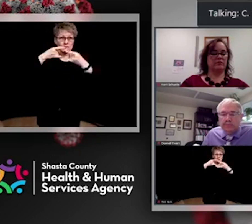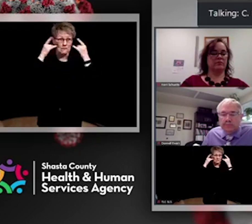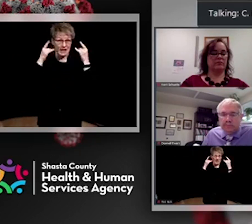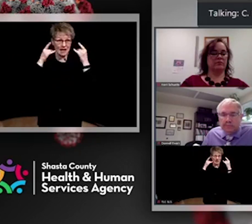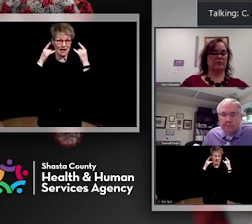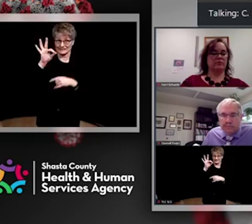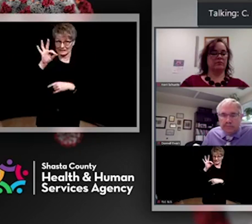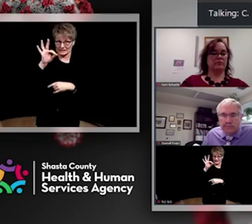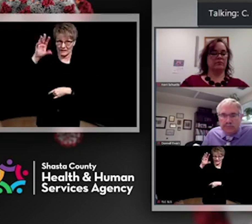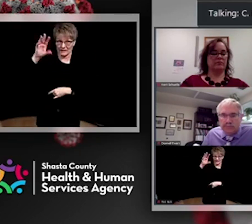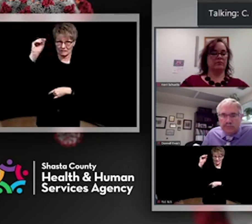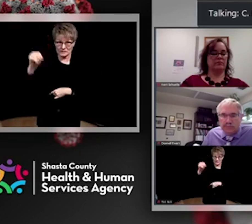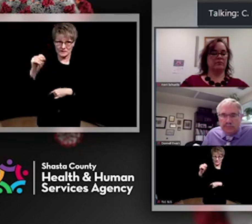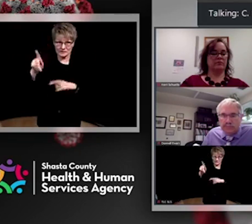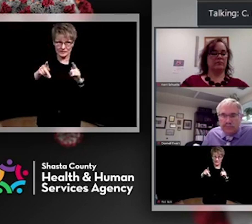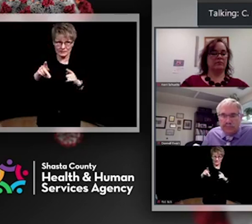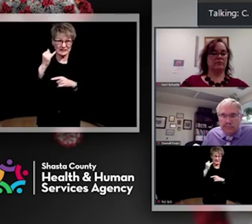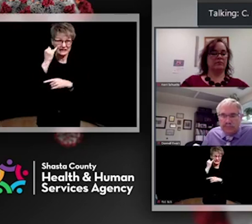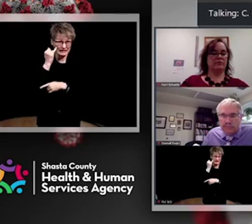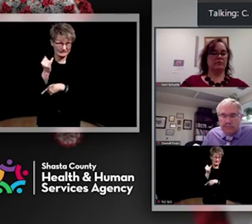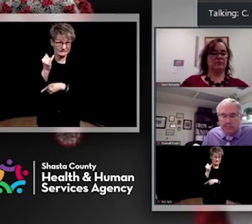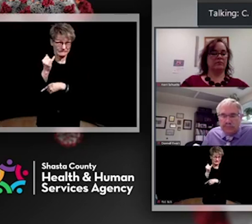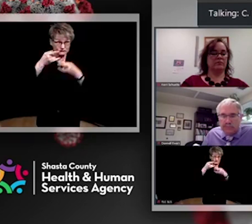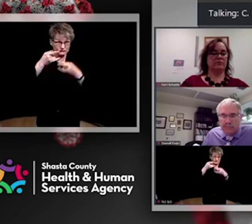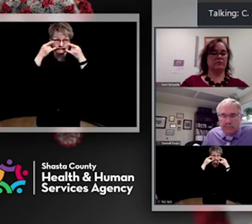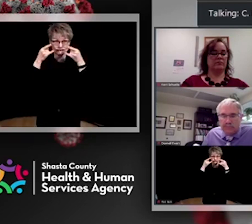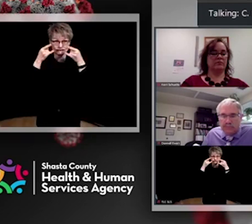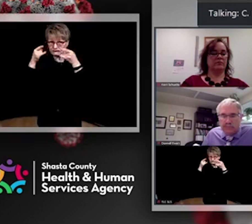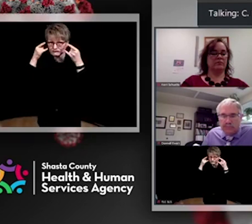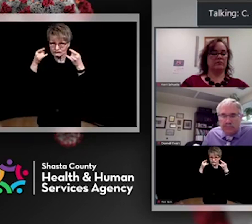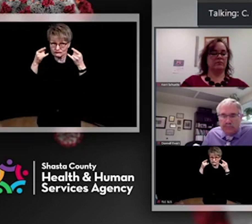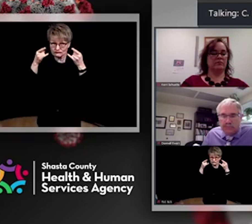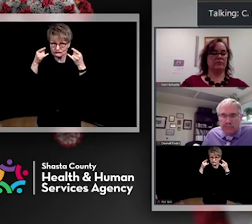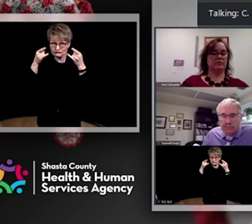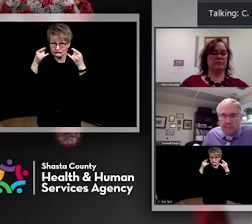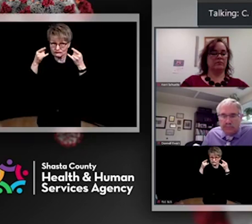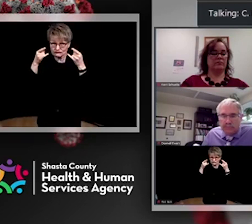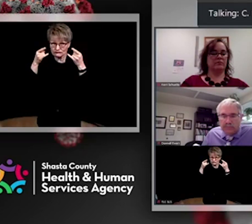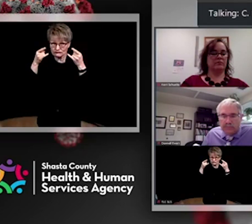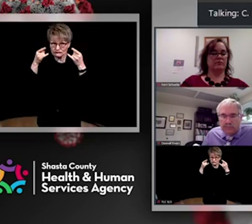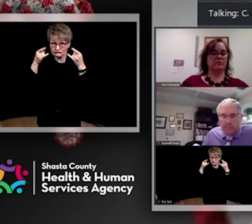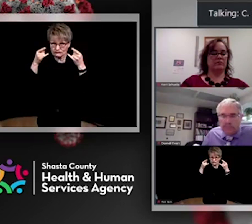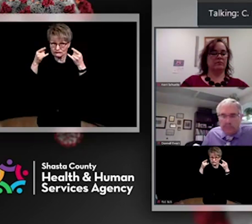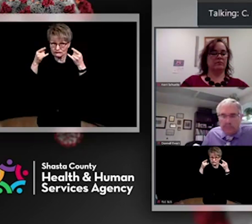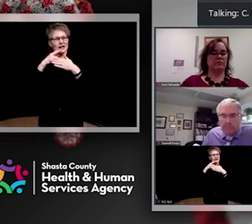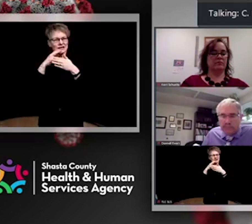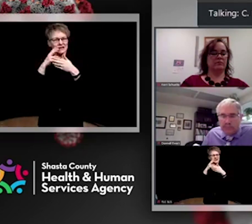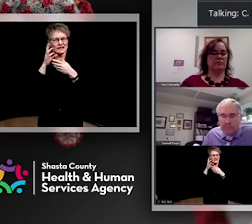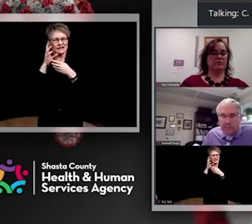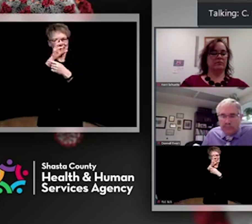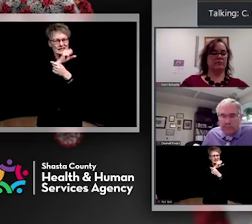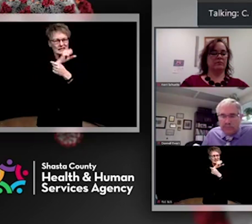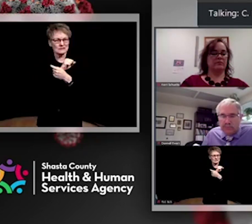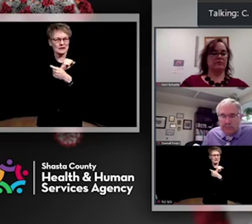between the end of September and the end of February, if there was 95% universal masking